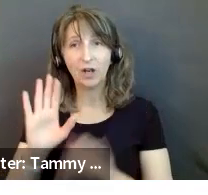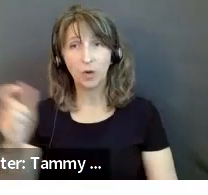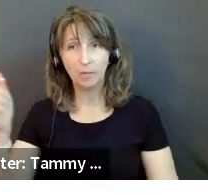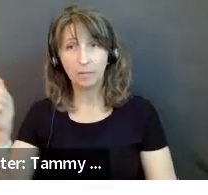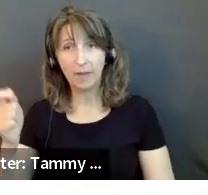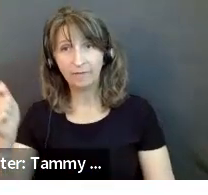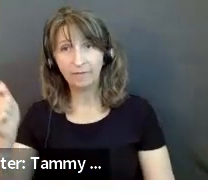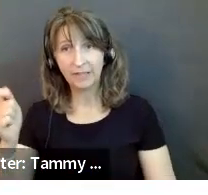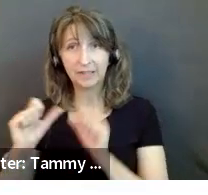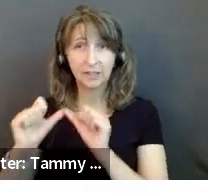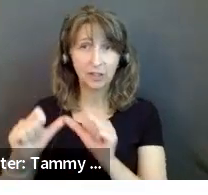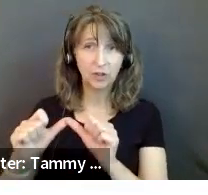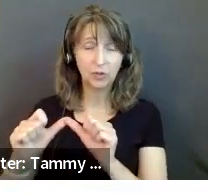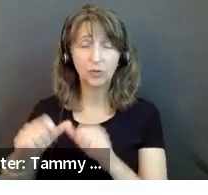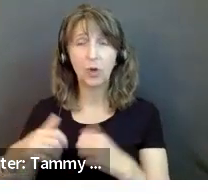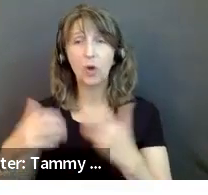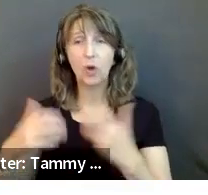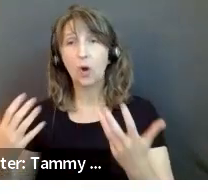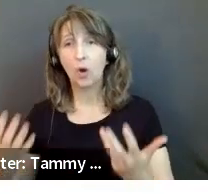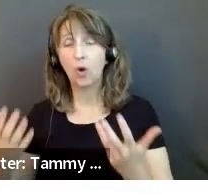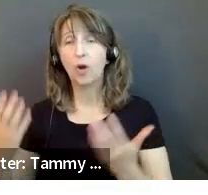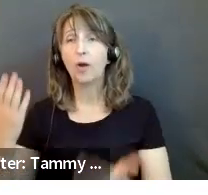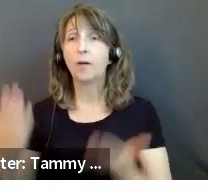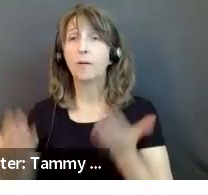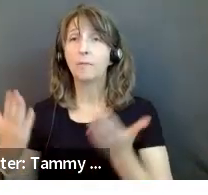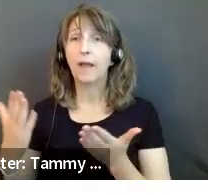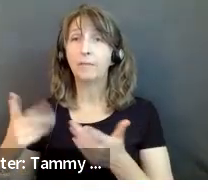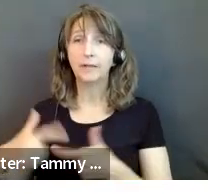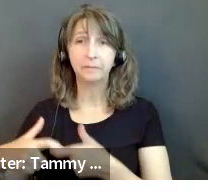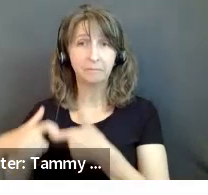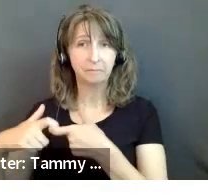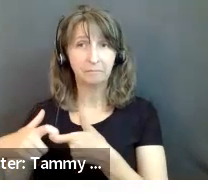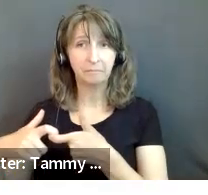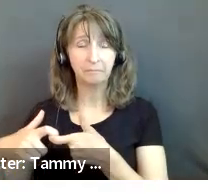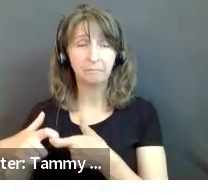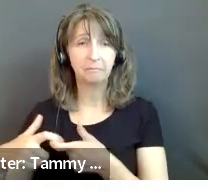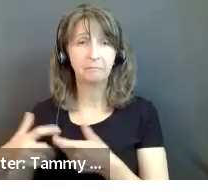Will continue or if they may be suspended.